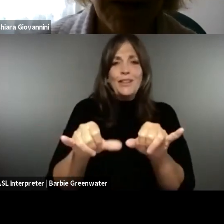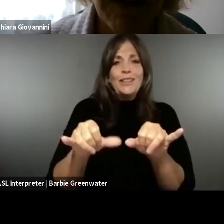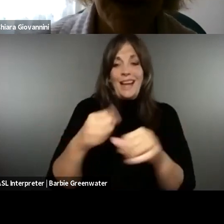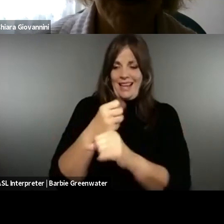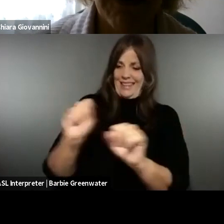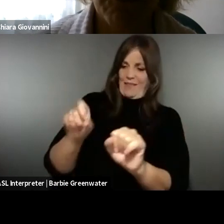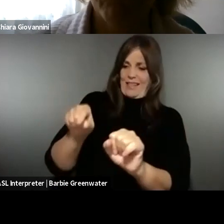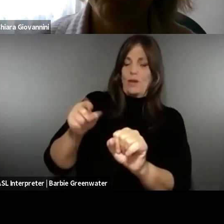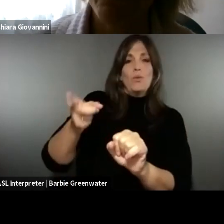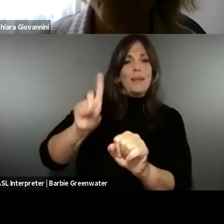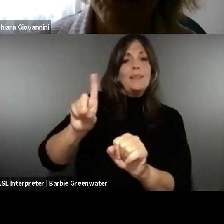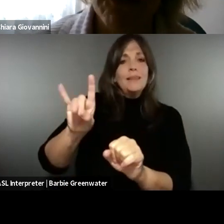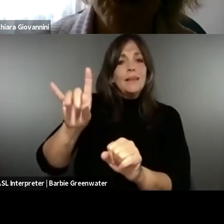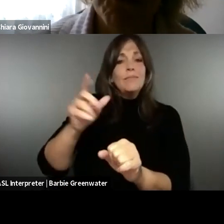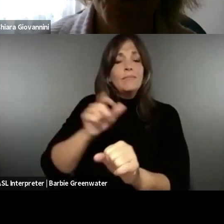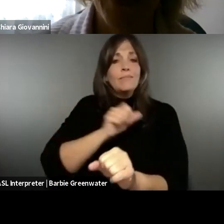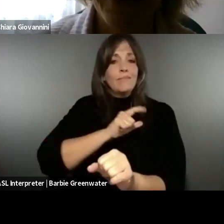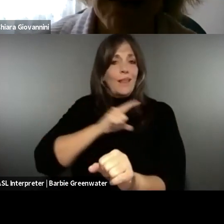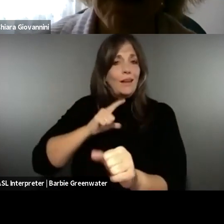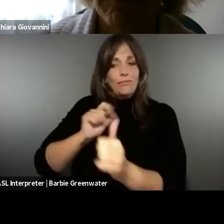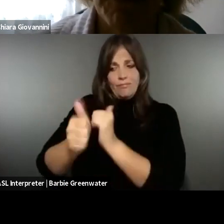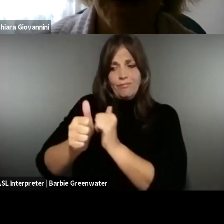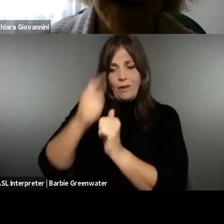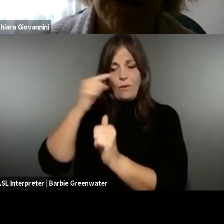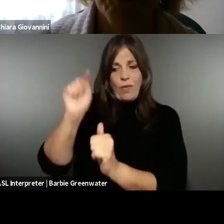have safety legislation with safety standards. And now we are going to do